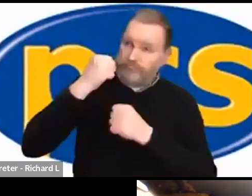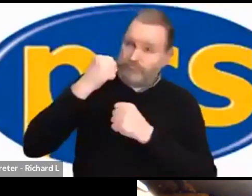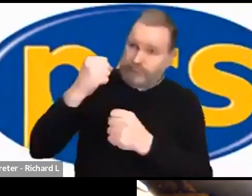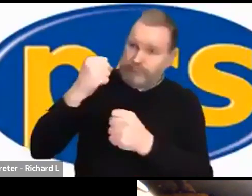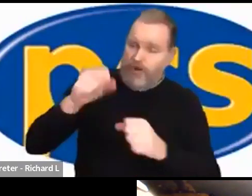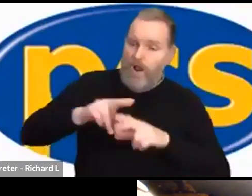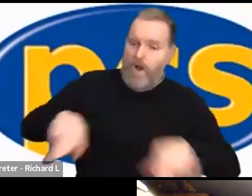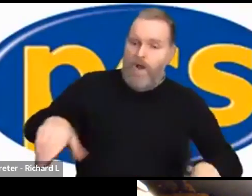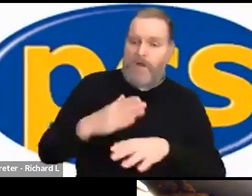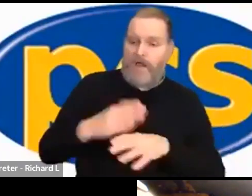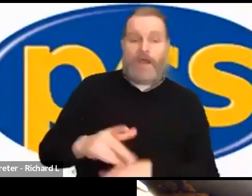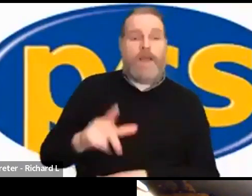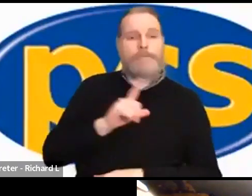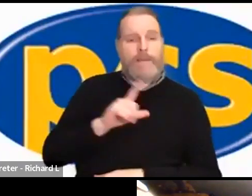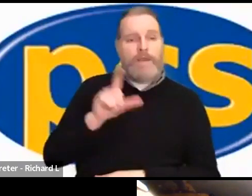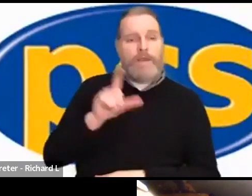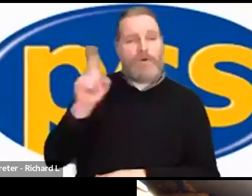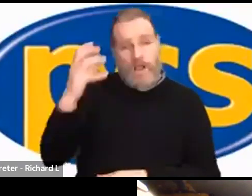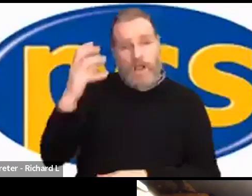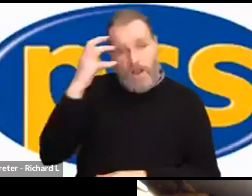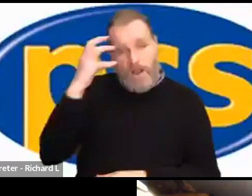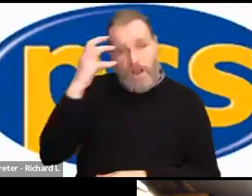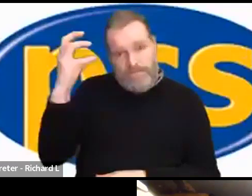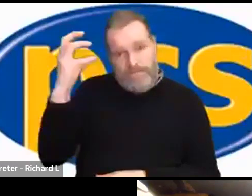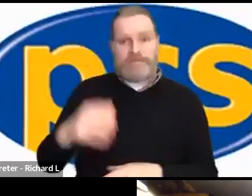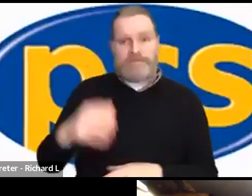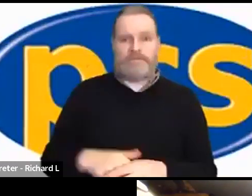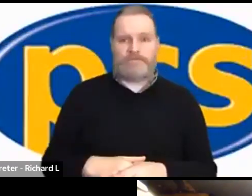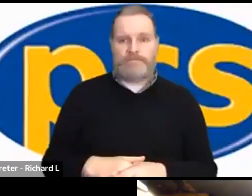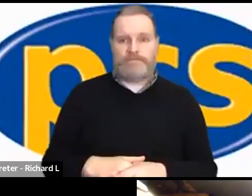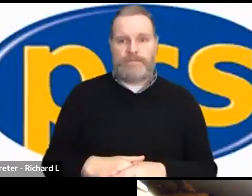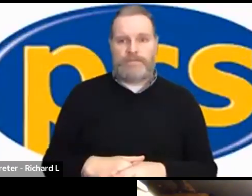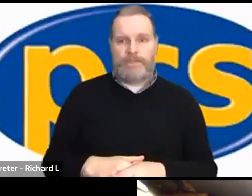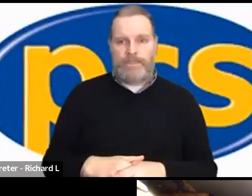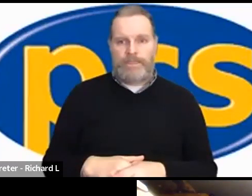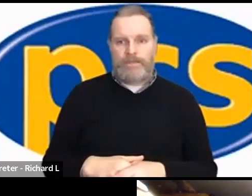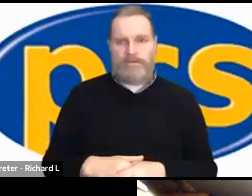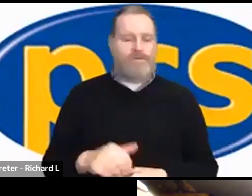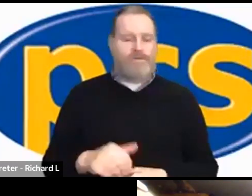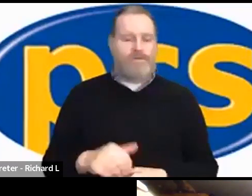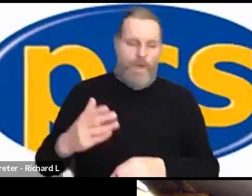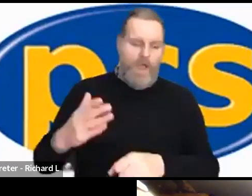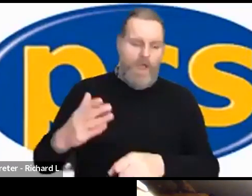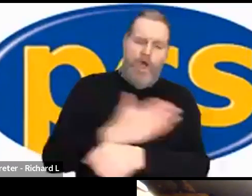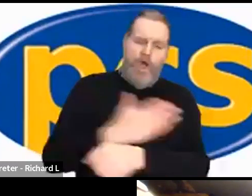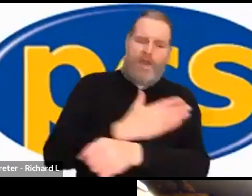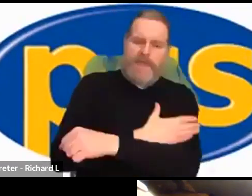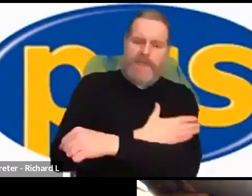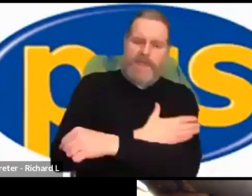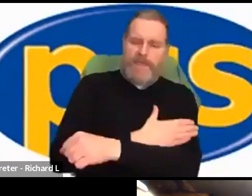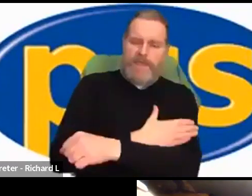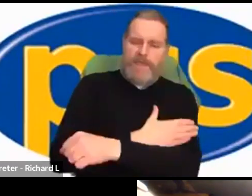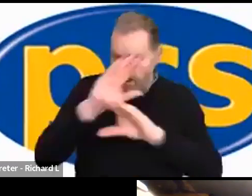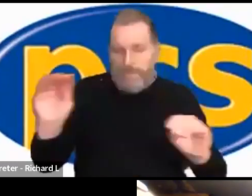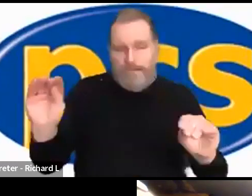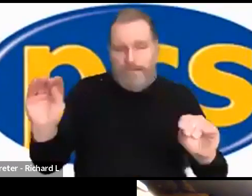the the government's the government's legislation because it was part of a court of a coordinated, bigger day. er day, it was announced